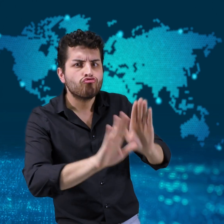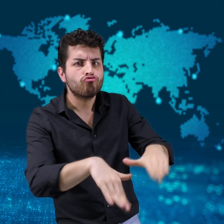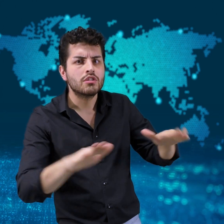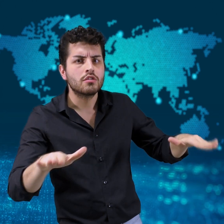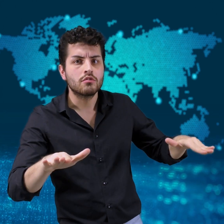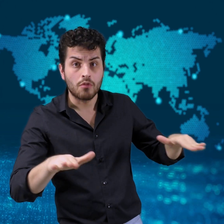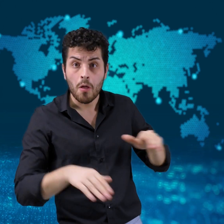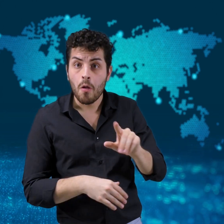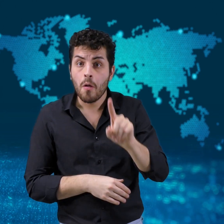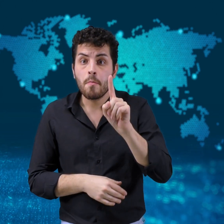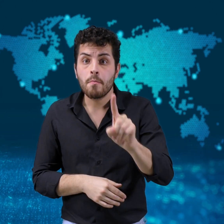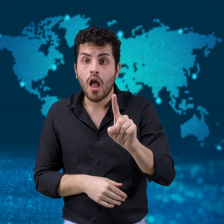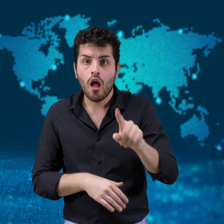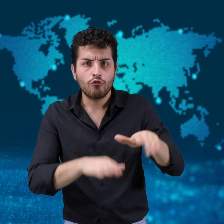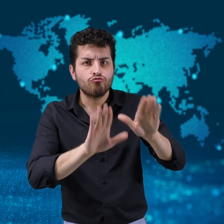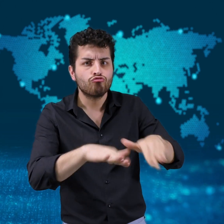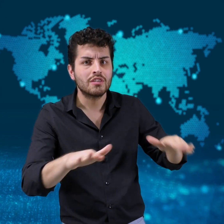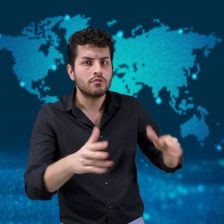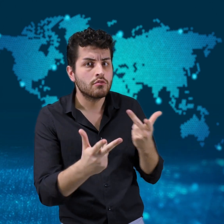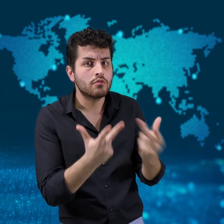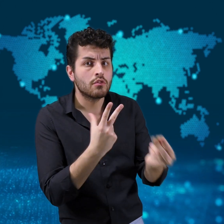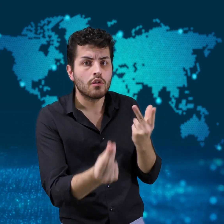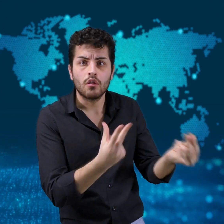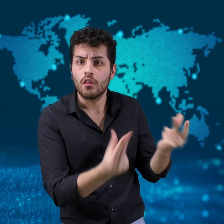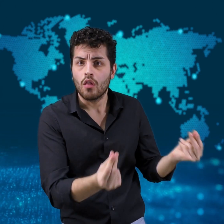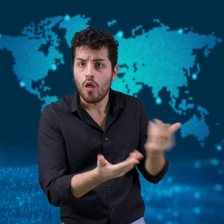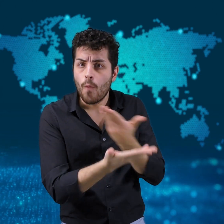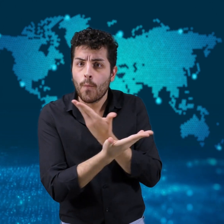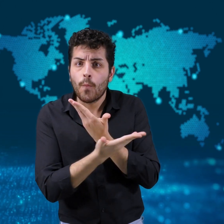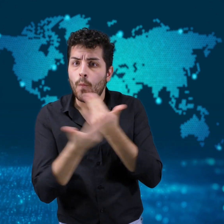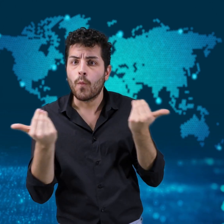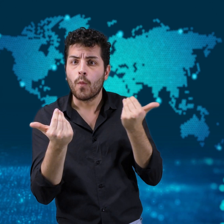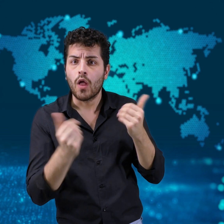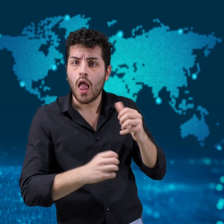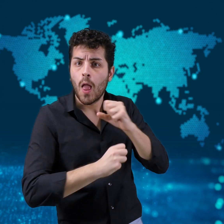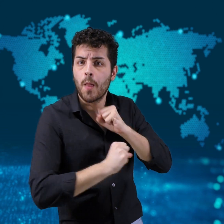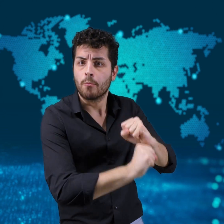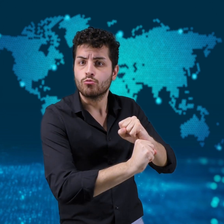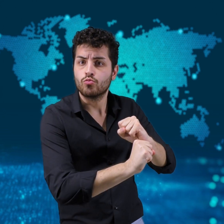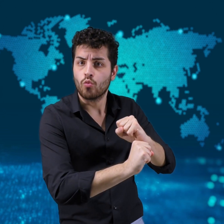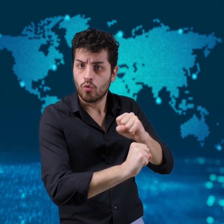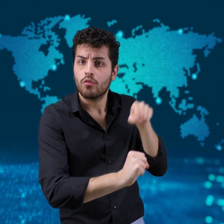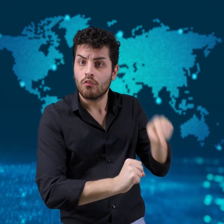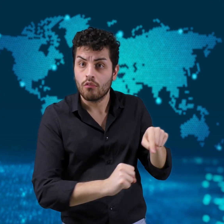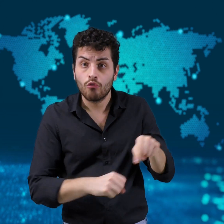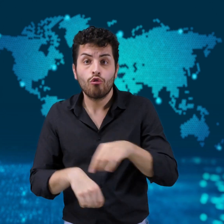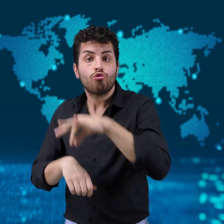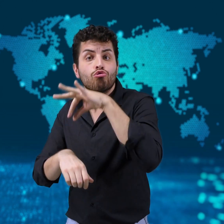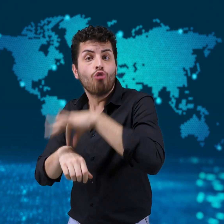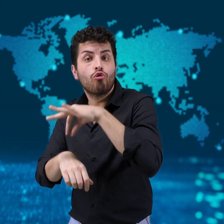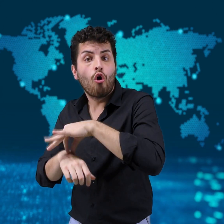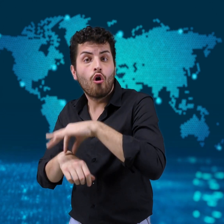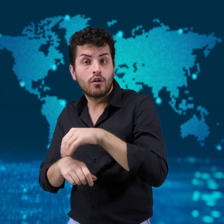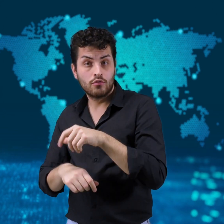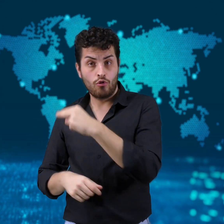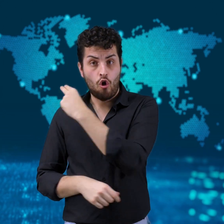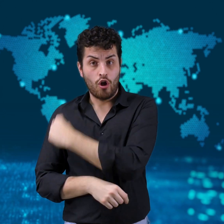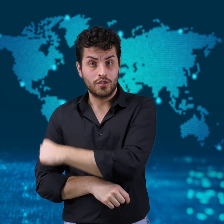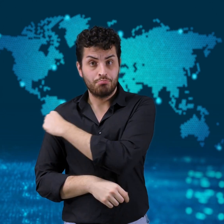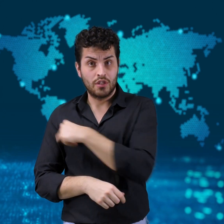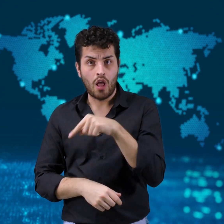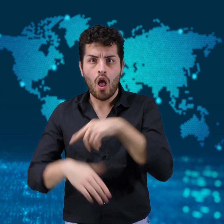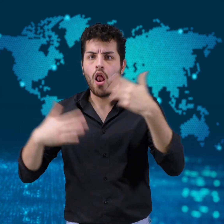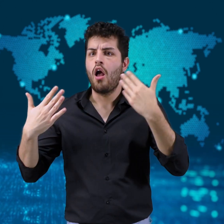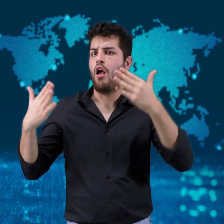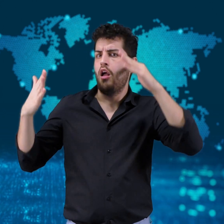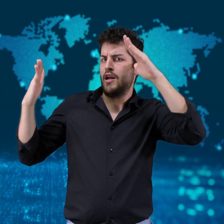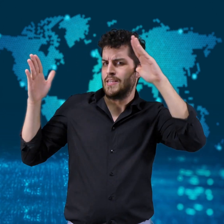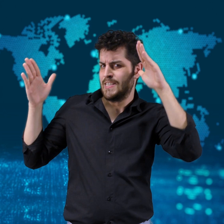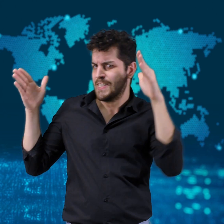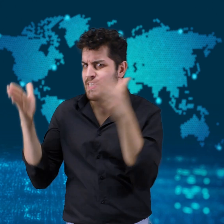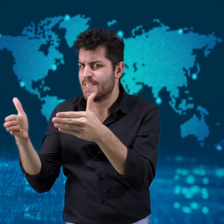many children in the region are not immunized because COVID-19 has